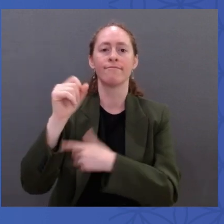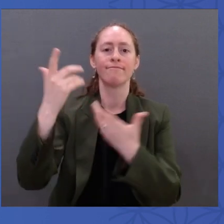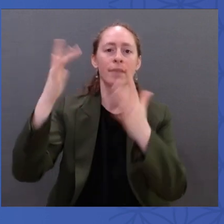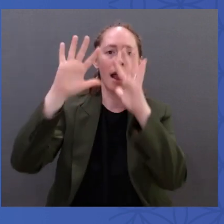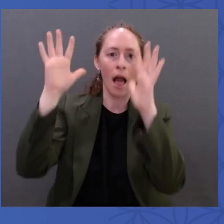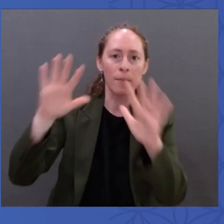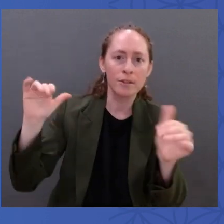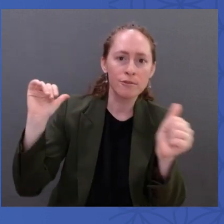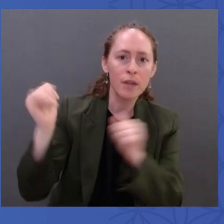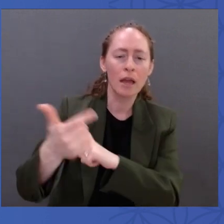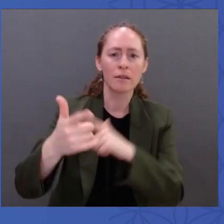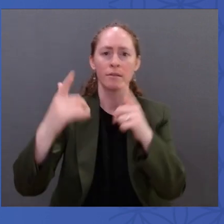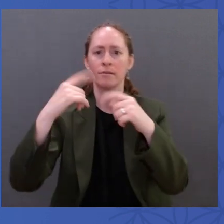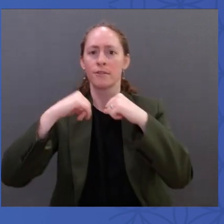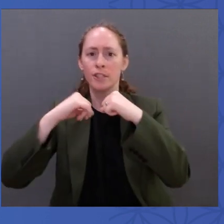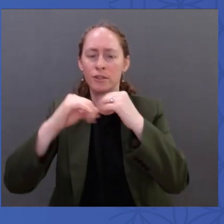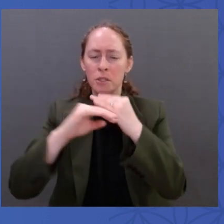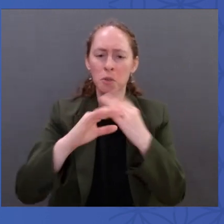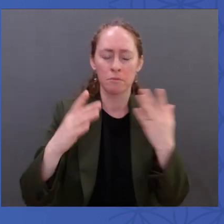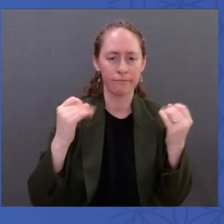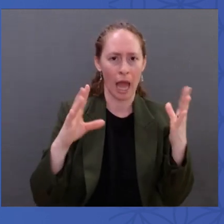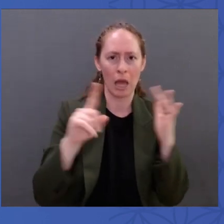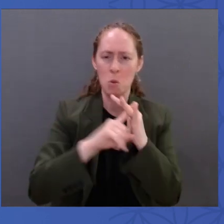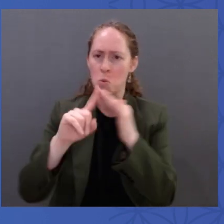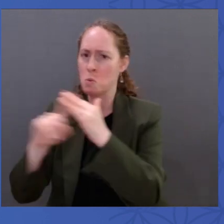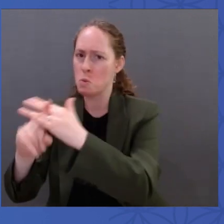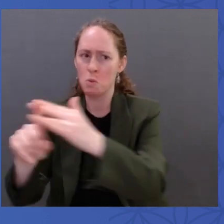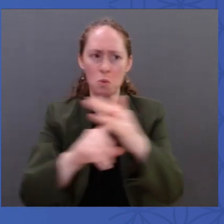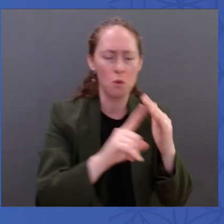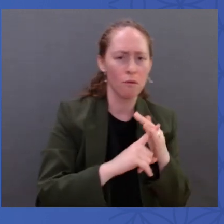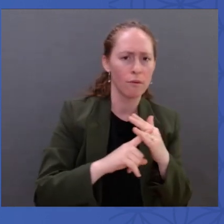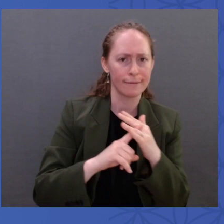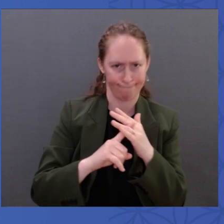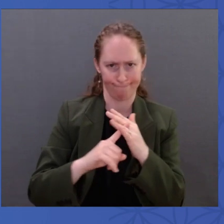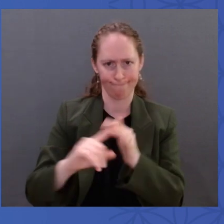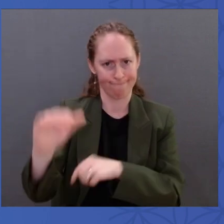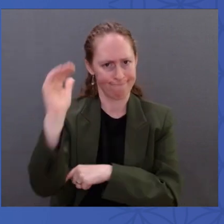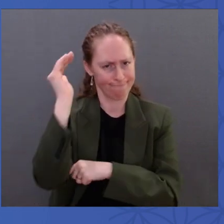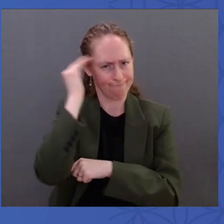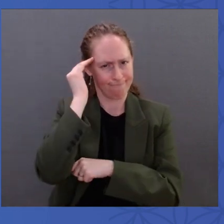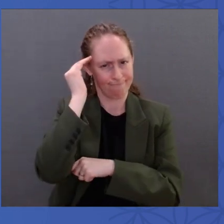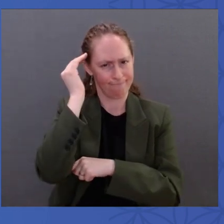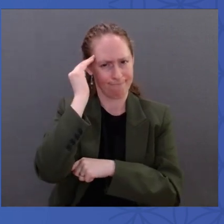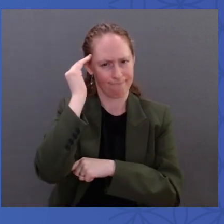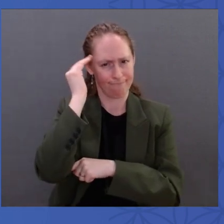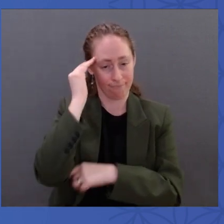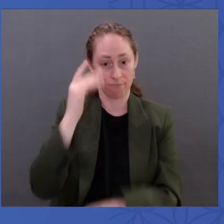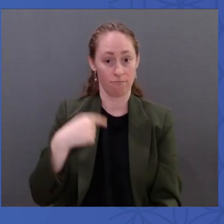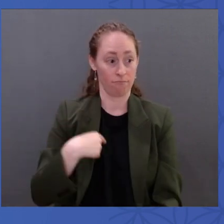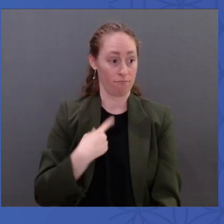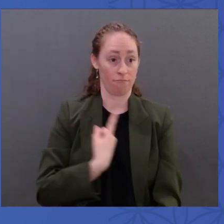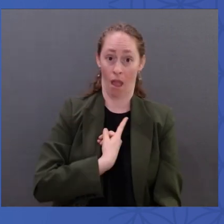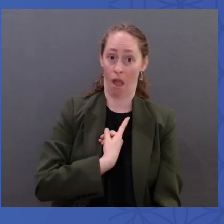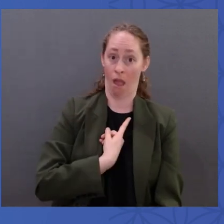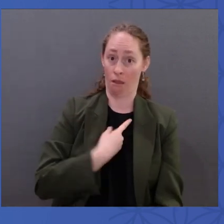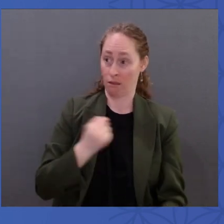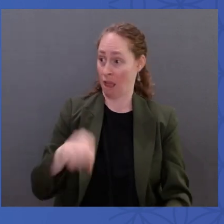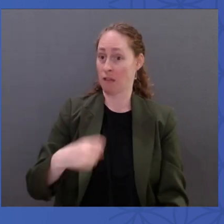No single country alone can tackle these tough challenges. As such, solidarity and cooperation among countries